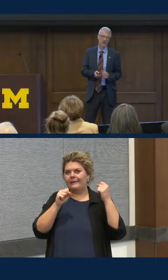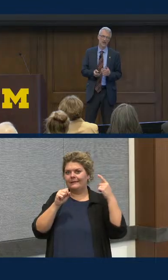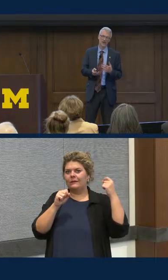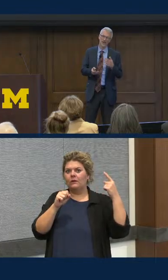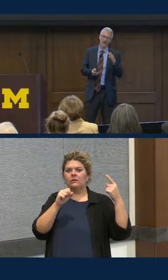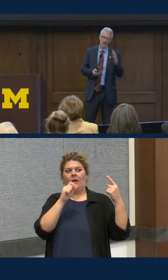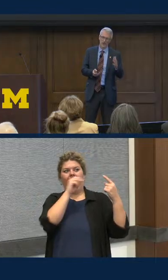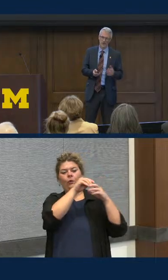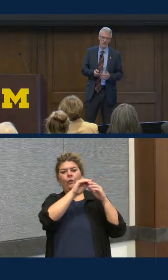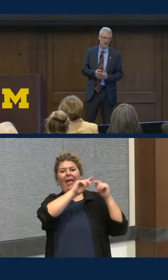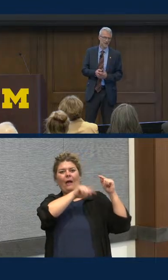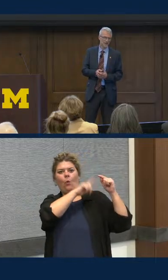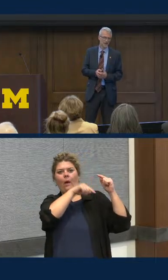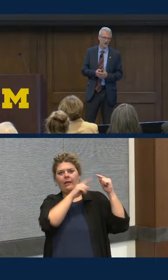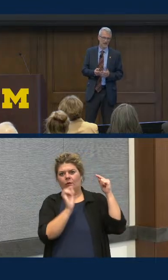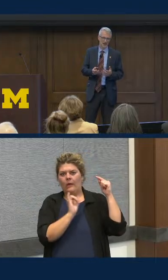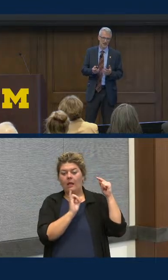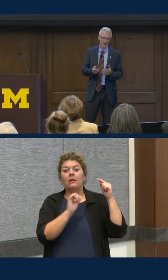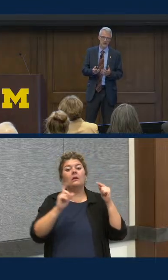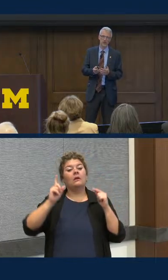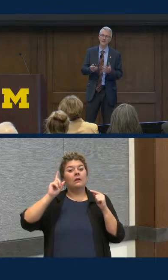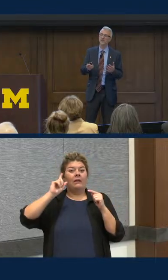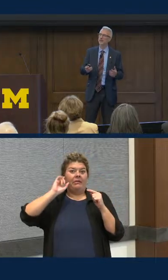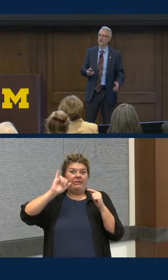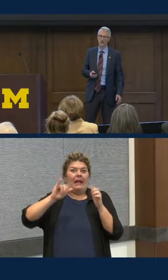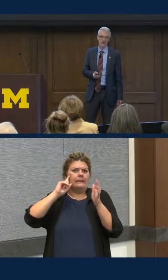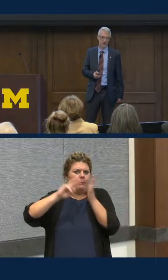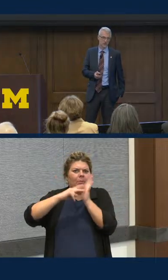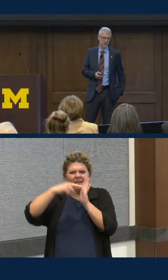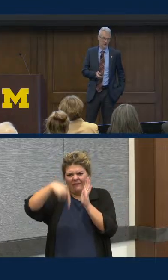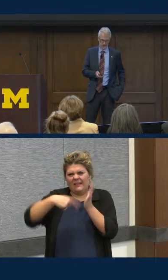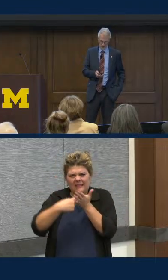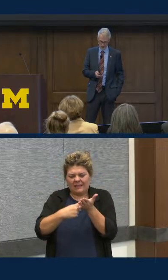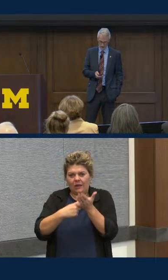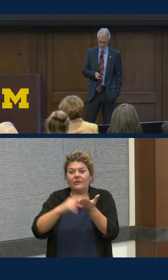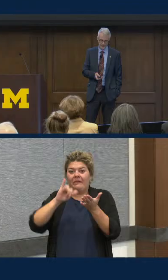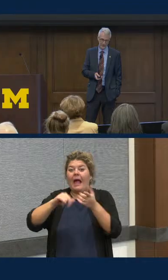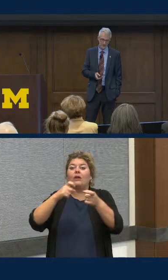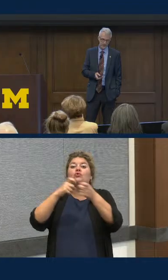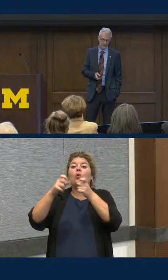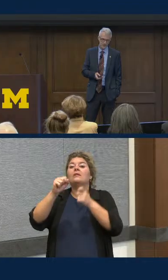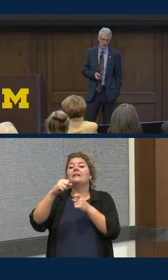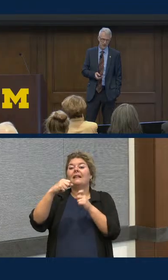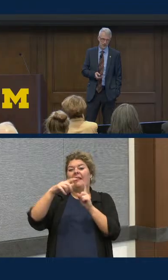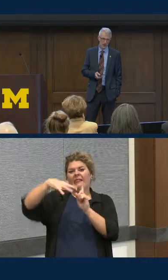coils and for purposes of the discussion it controls the spacel resolution of the